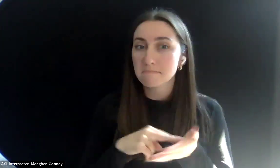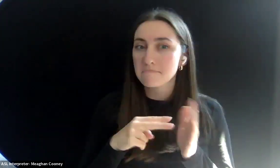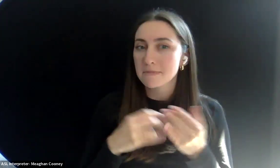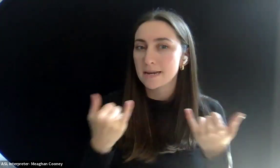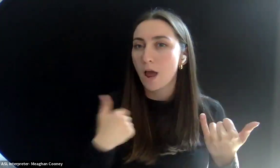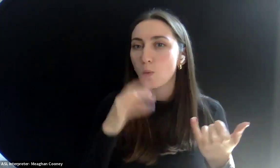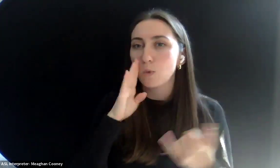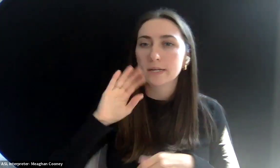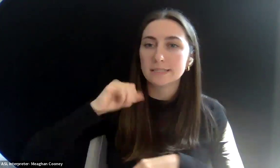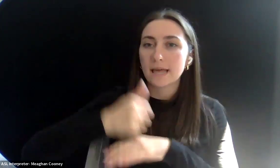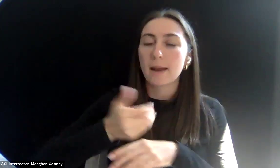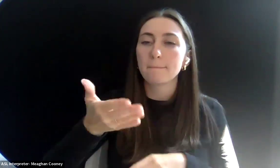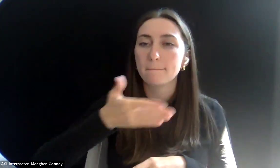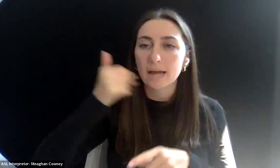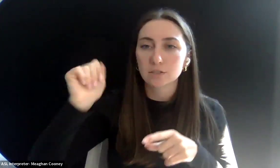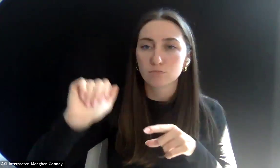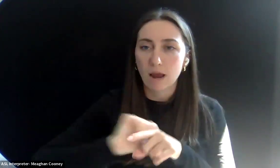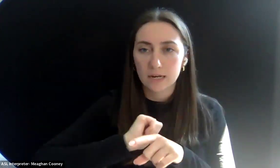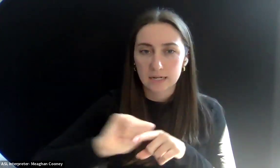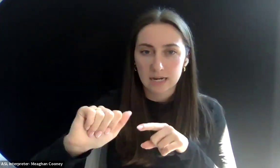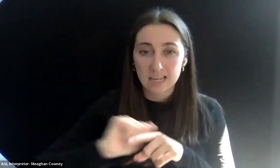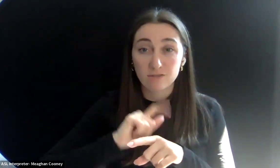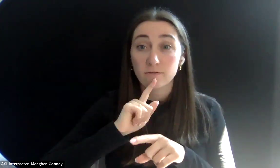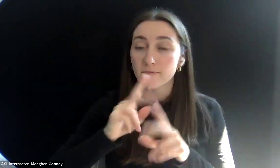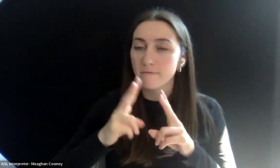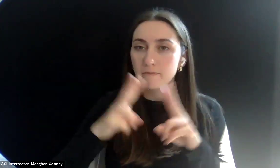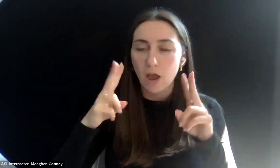that's really consistent with guidance that's already been